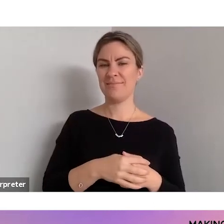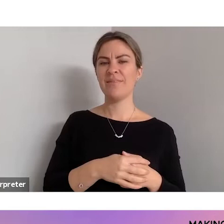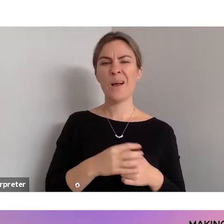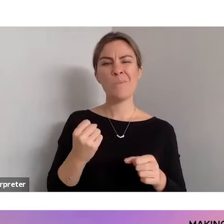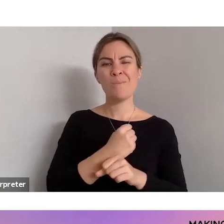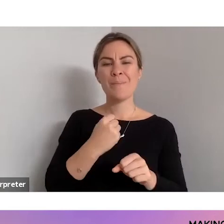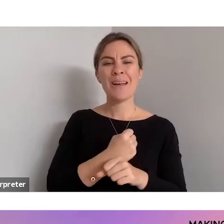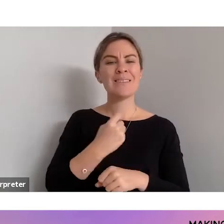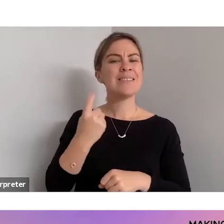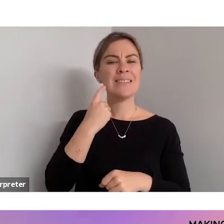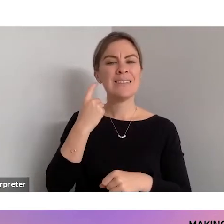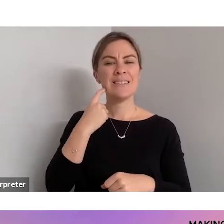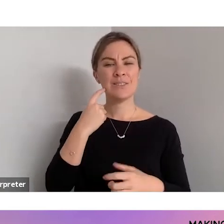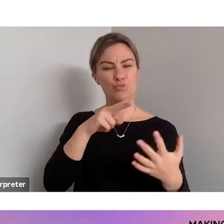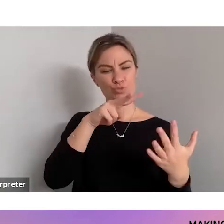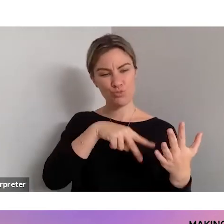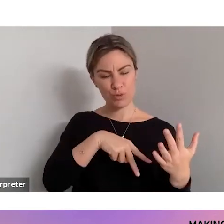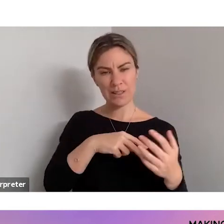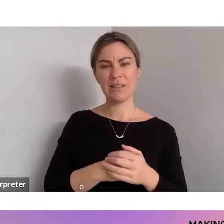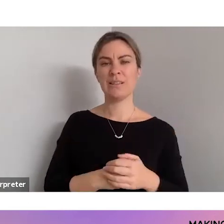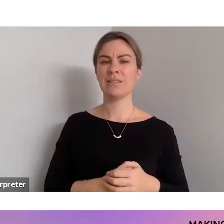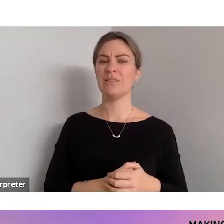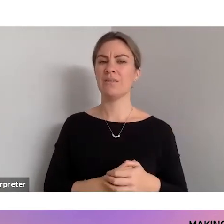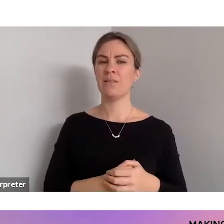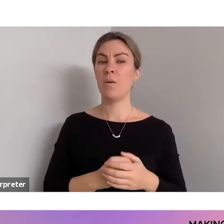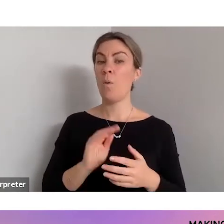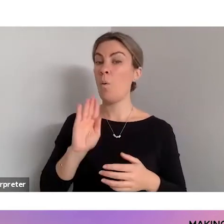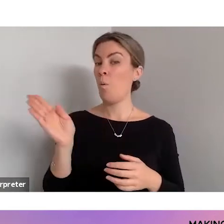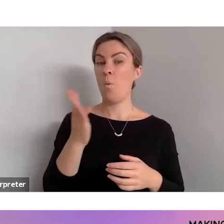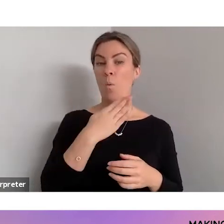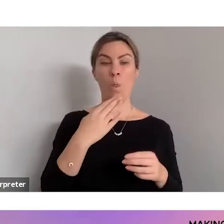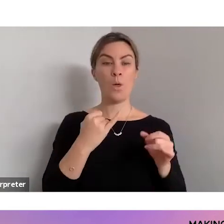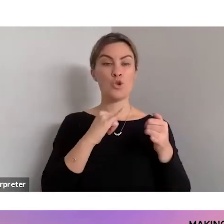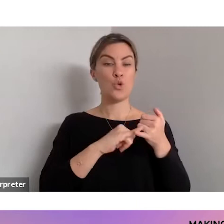And all the social media platforms treat them as the same hashtag.